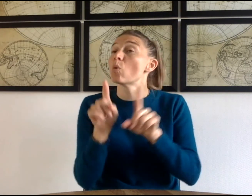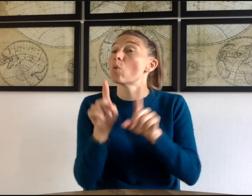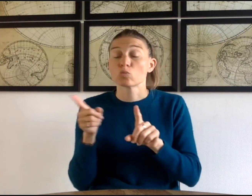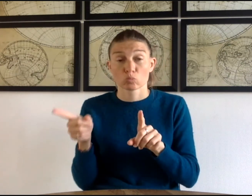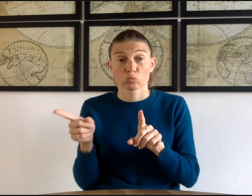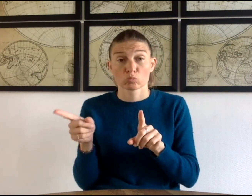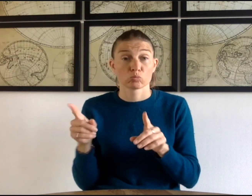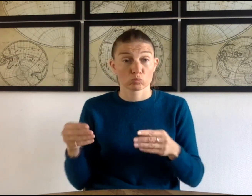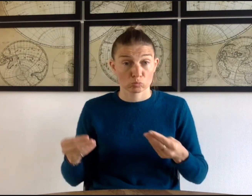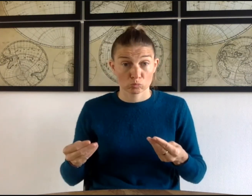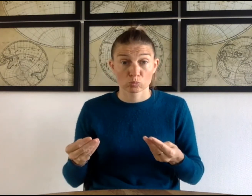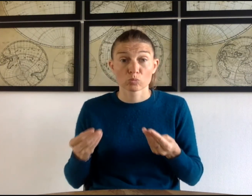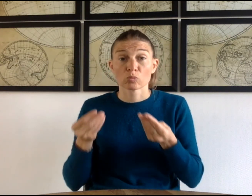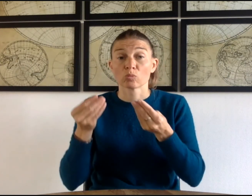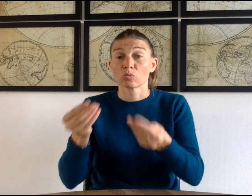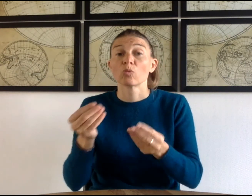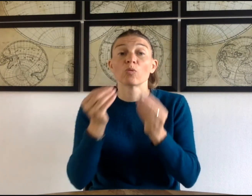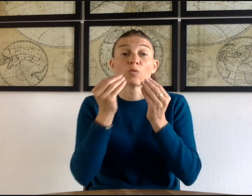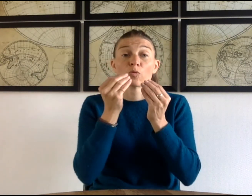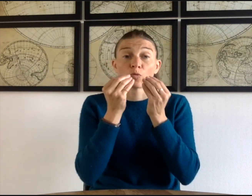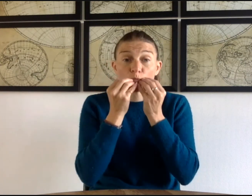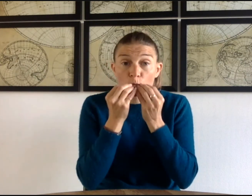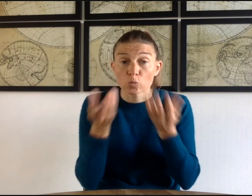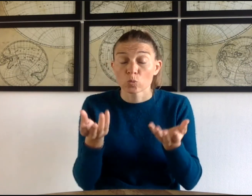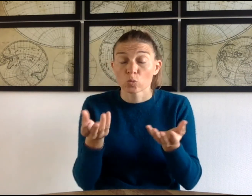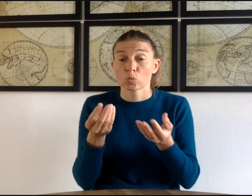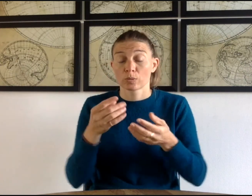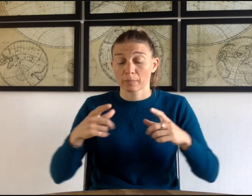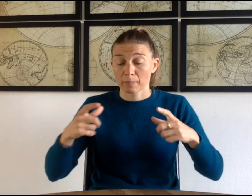providing meals for the people from the street...